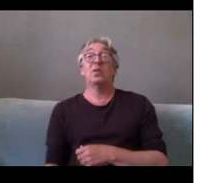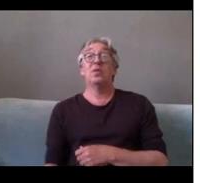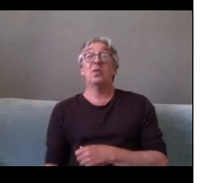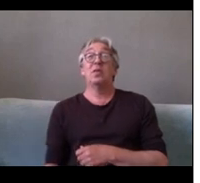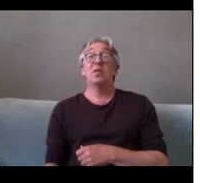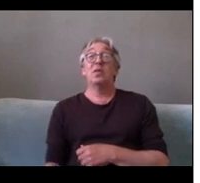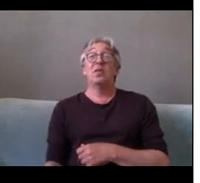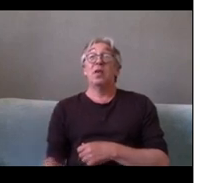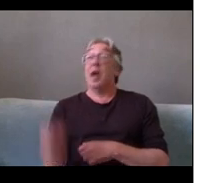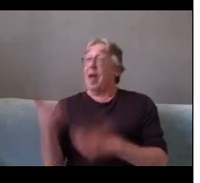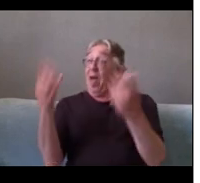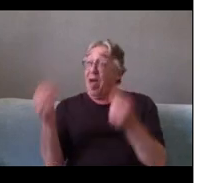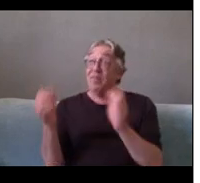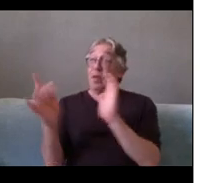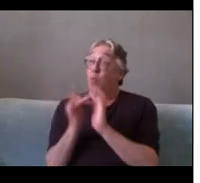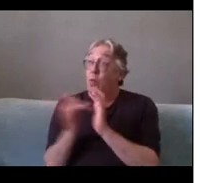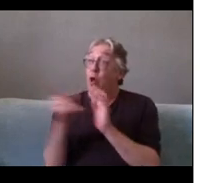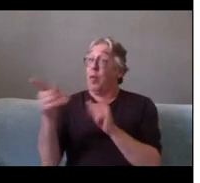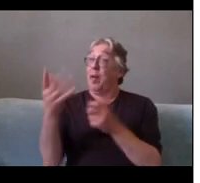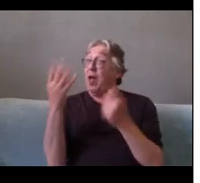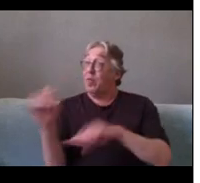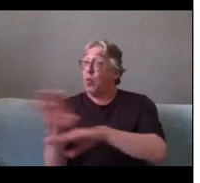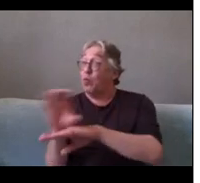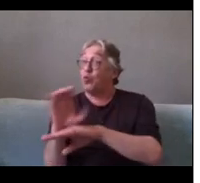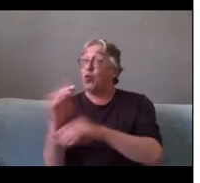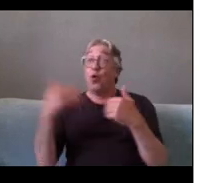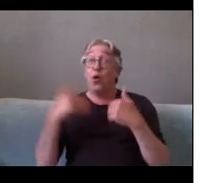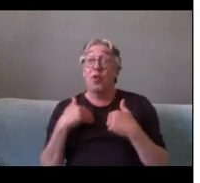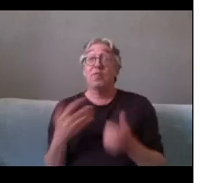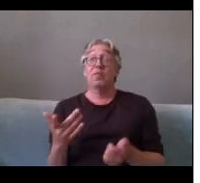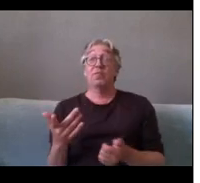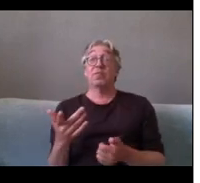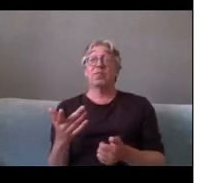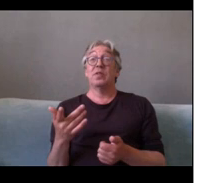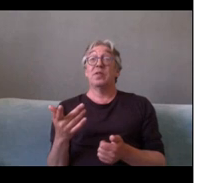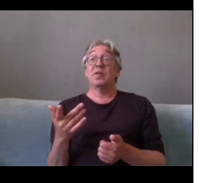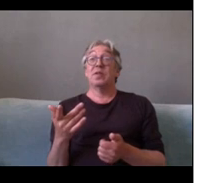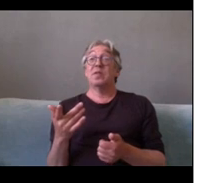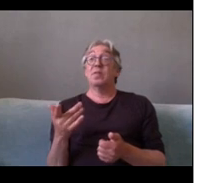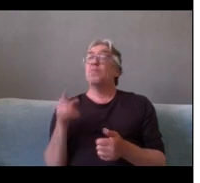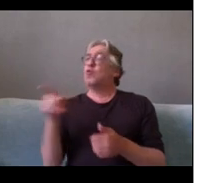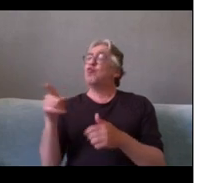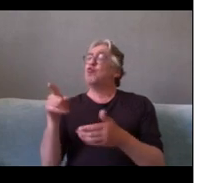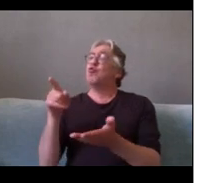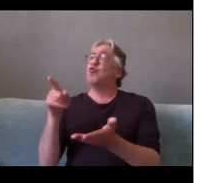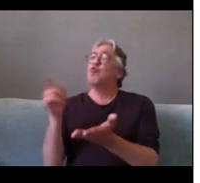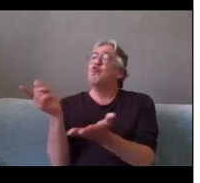main source of printing data ...assets,